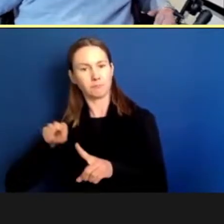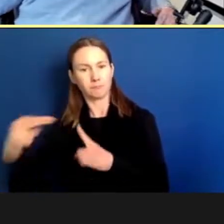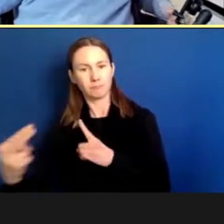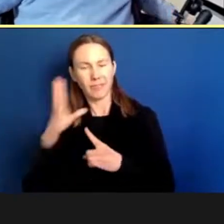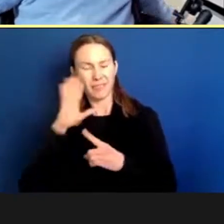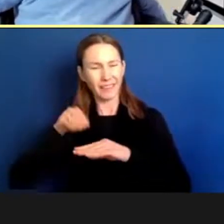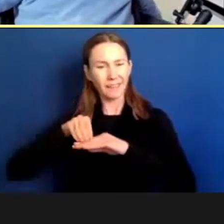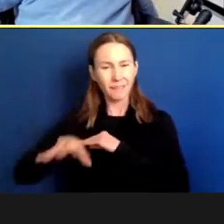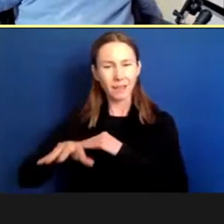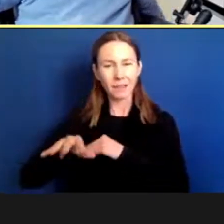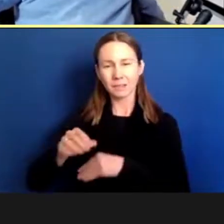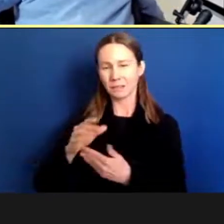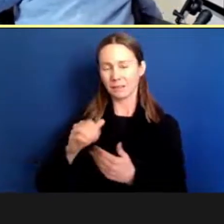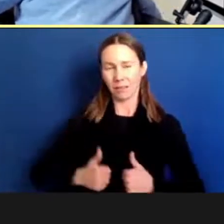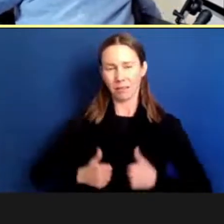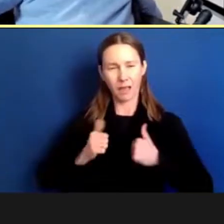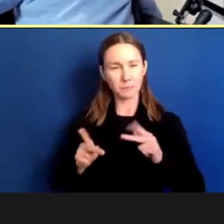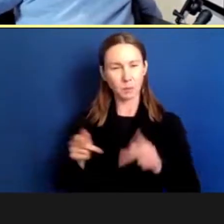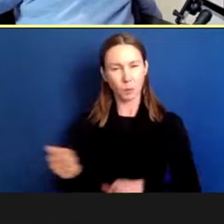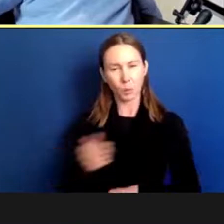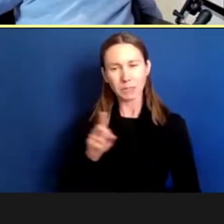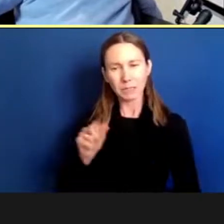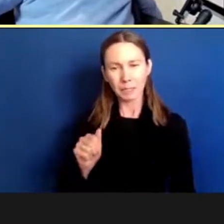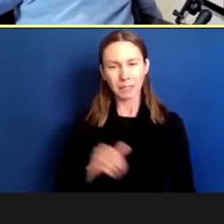people with disabilities. The report also provided an update on the interaction between genetic testing, and their effect on the lives of people with disabilities. The report also provides an